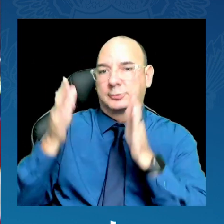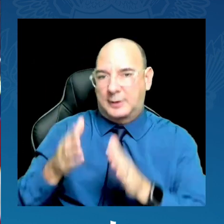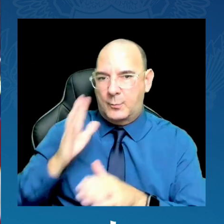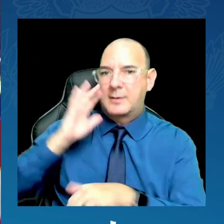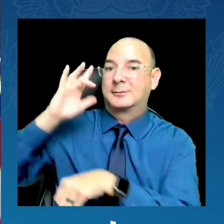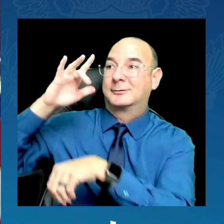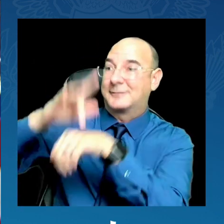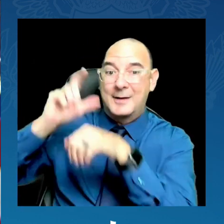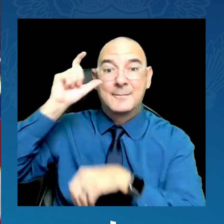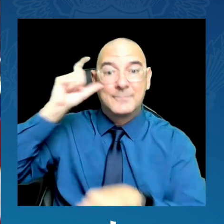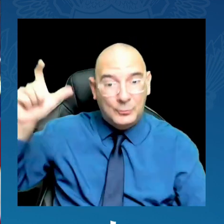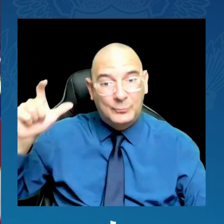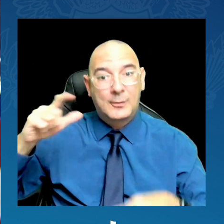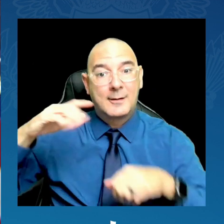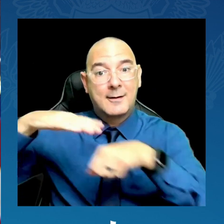Yes.